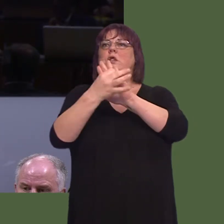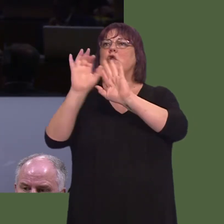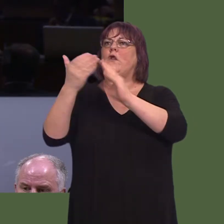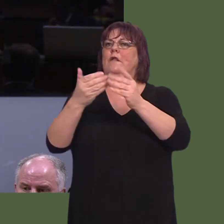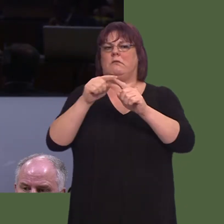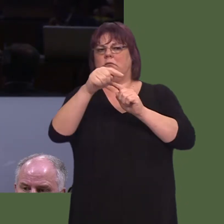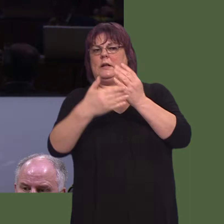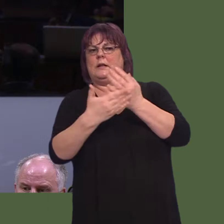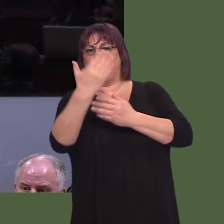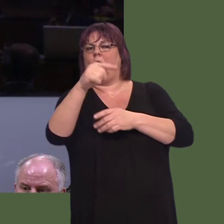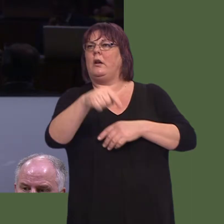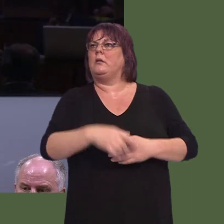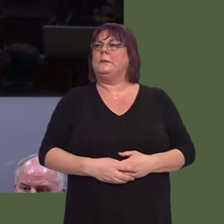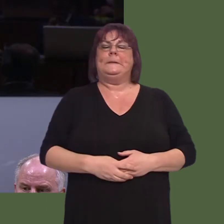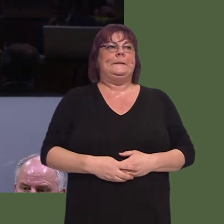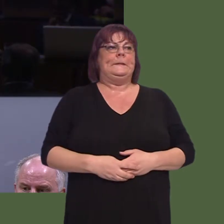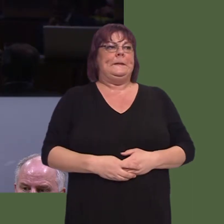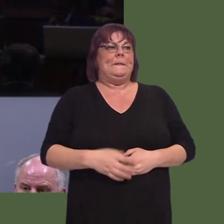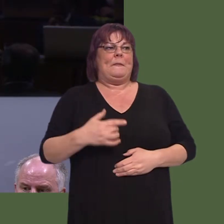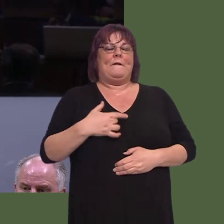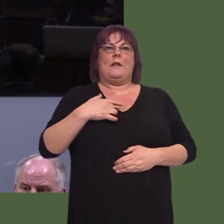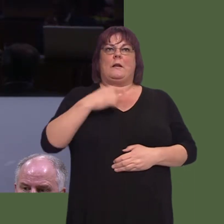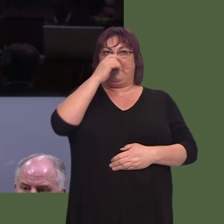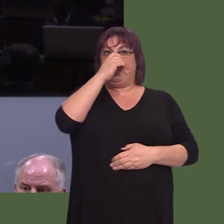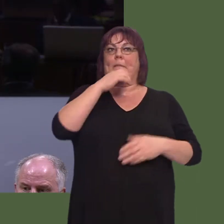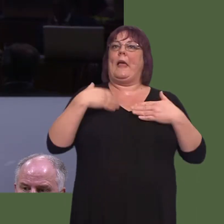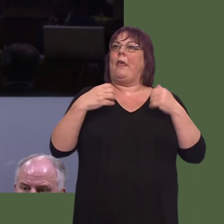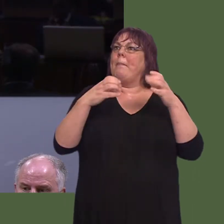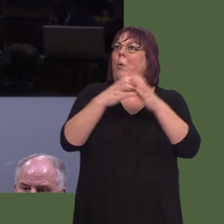I have no doubt in my own mind that neither the health board nor any other organisation